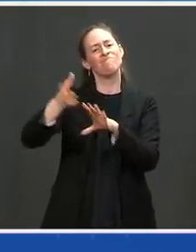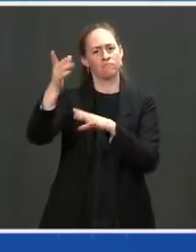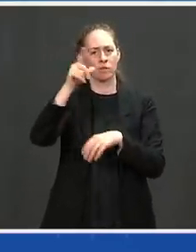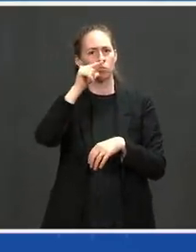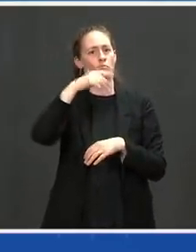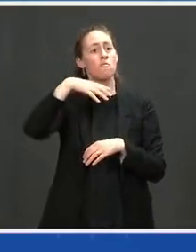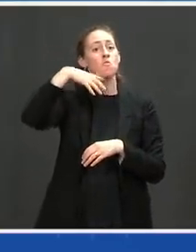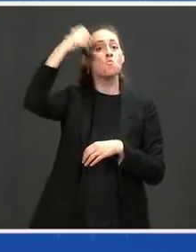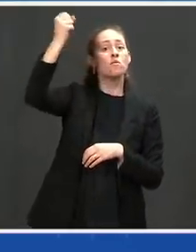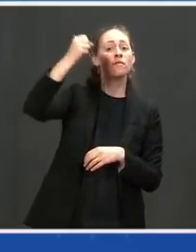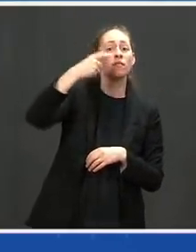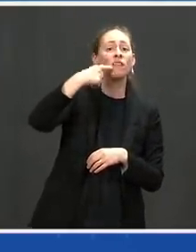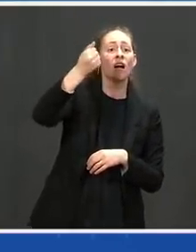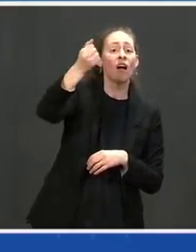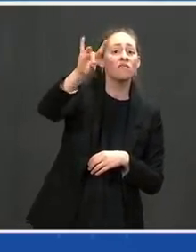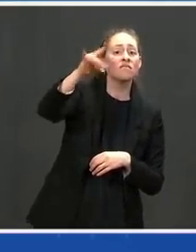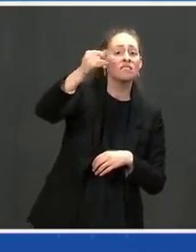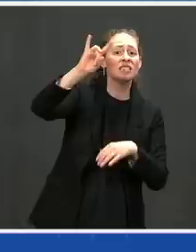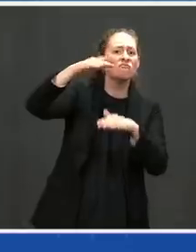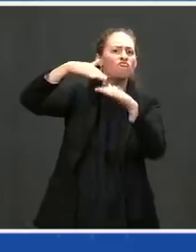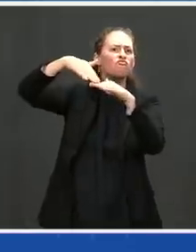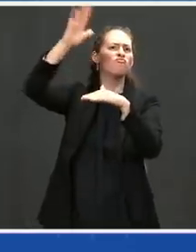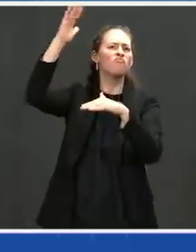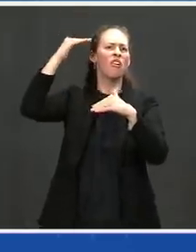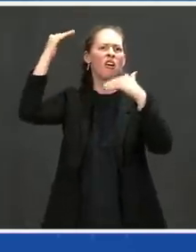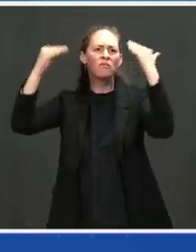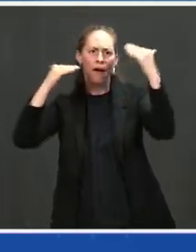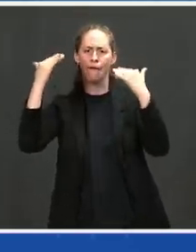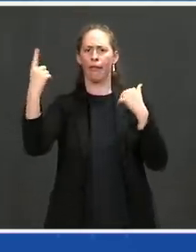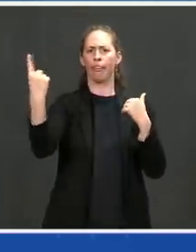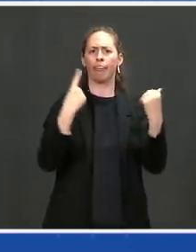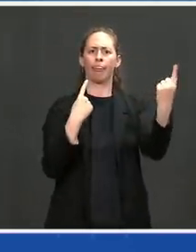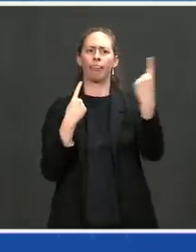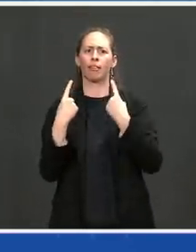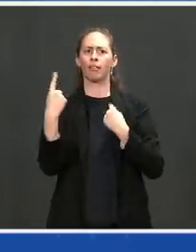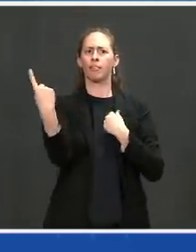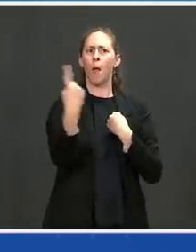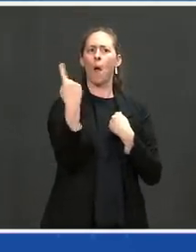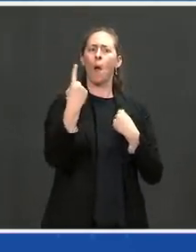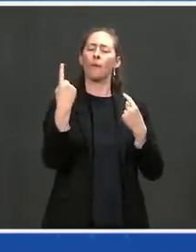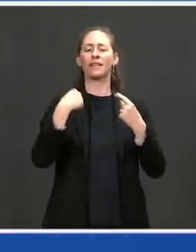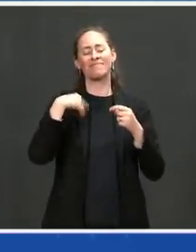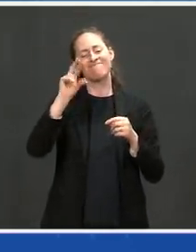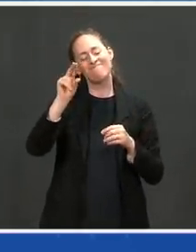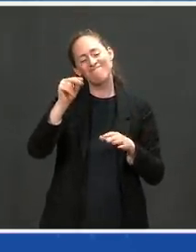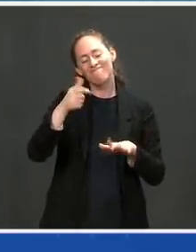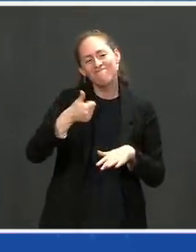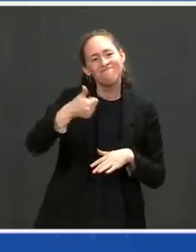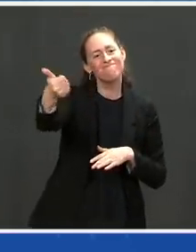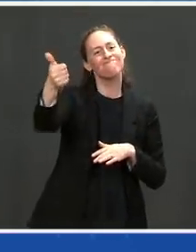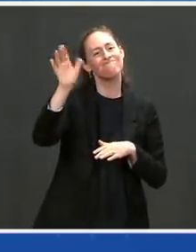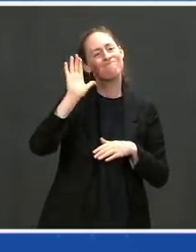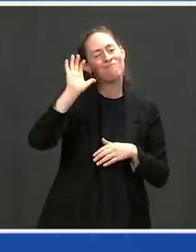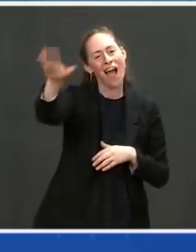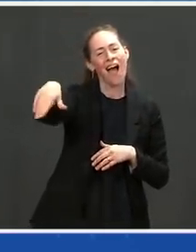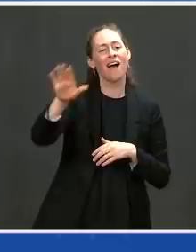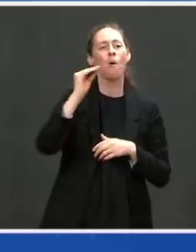people, one at a time coming, have been sent back, sent home. We're sending back the vast majority of the families